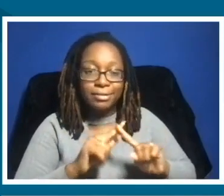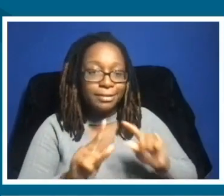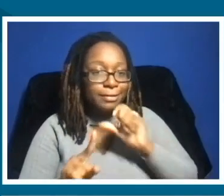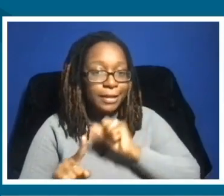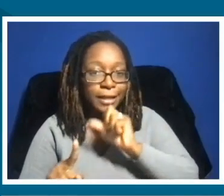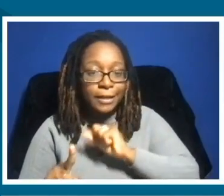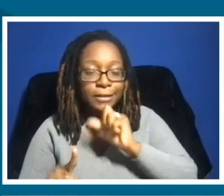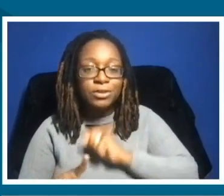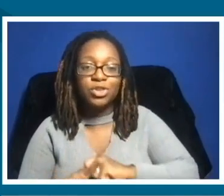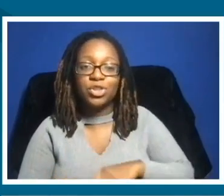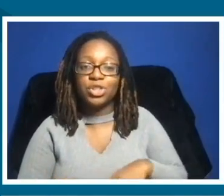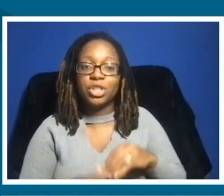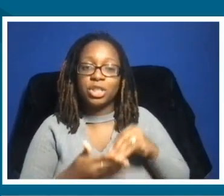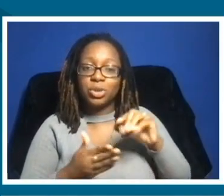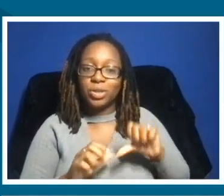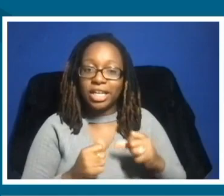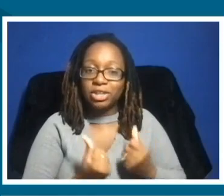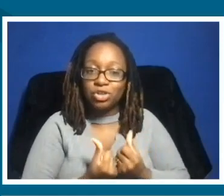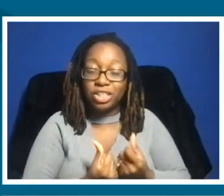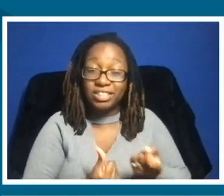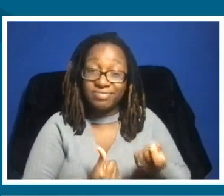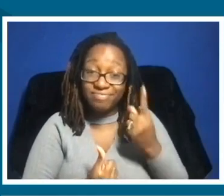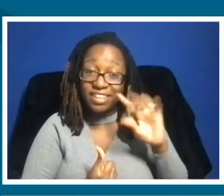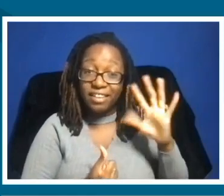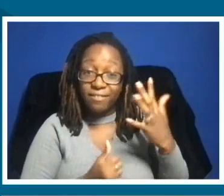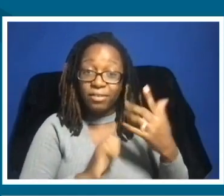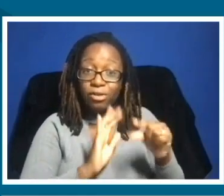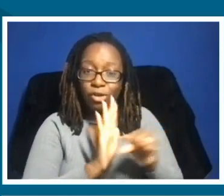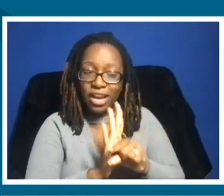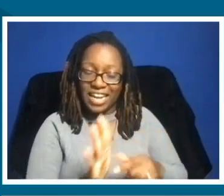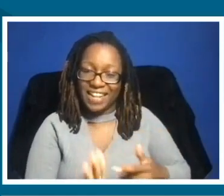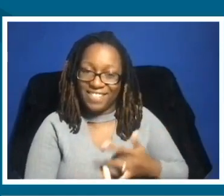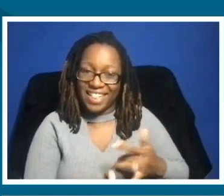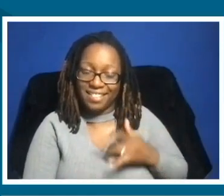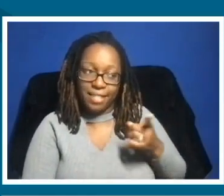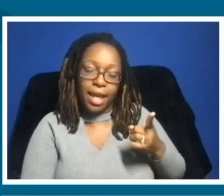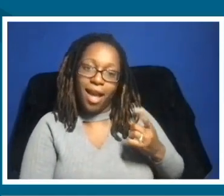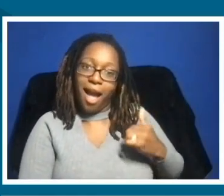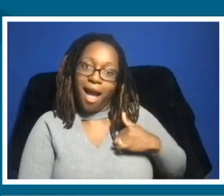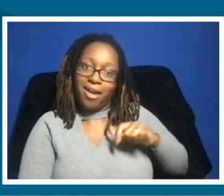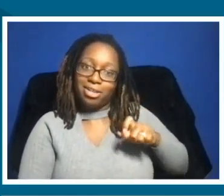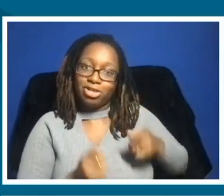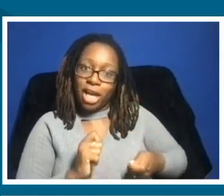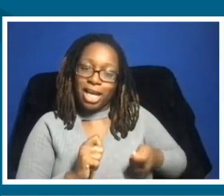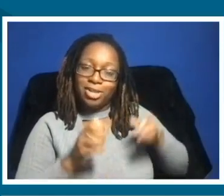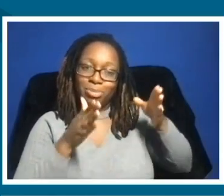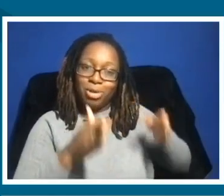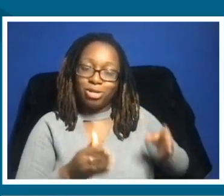idea that fifth graders know that they changed how other people thought i love